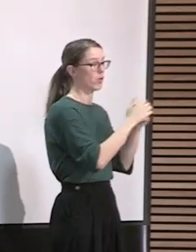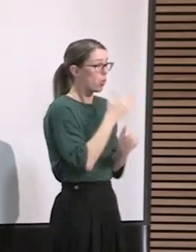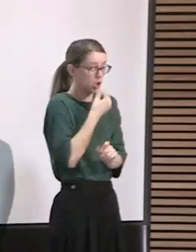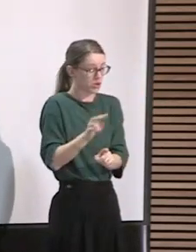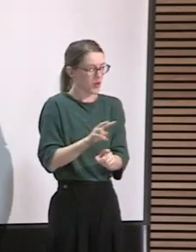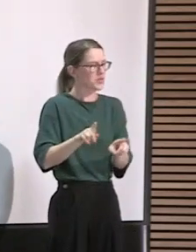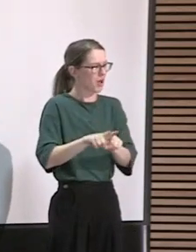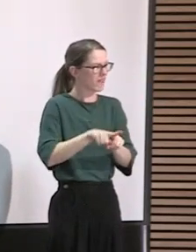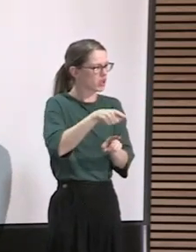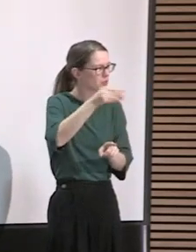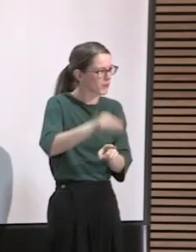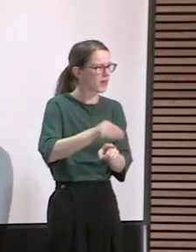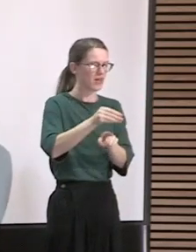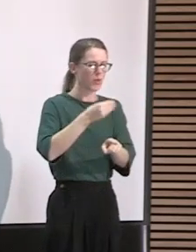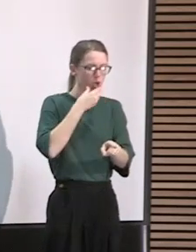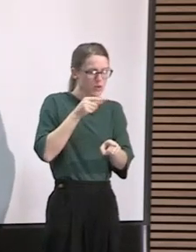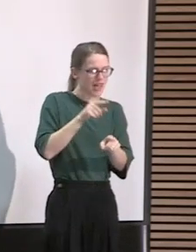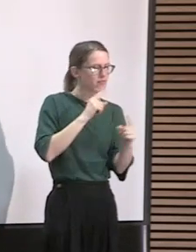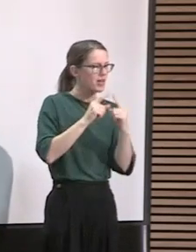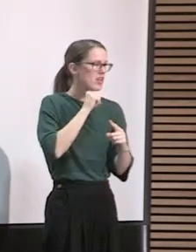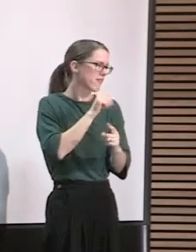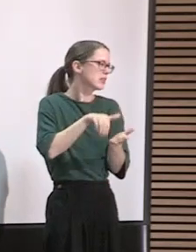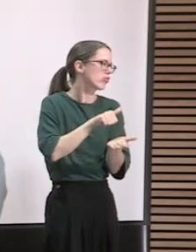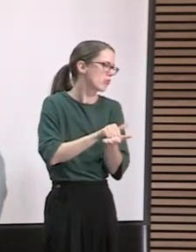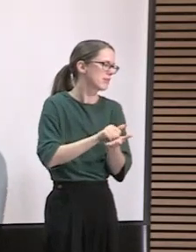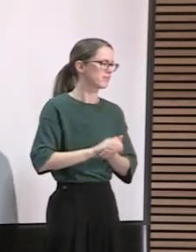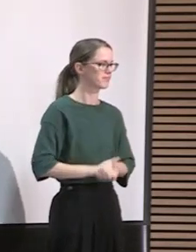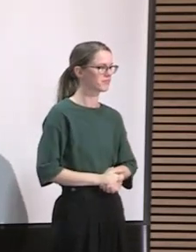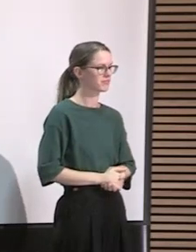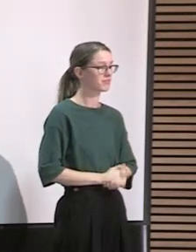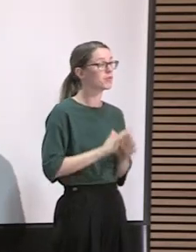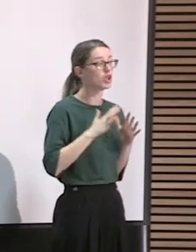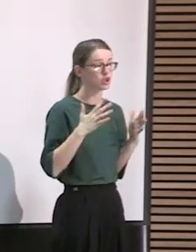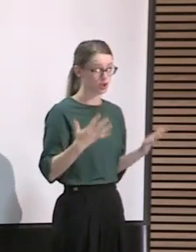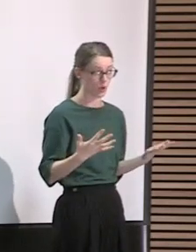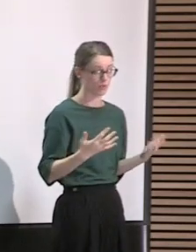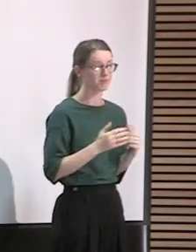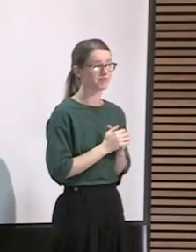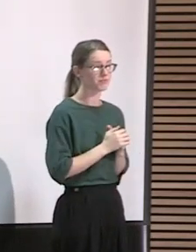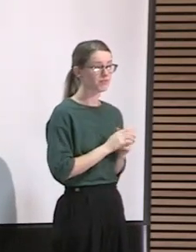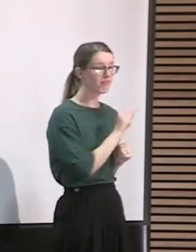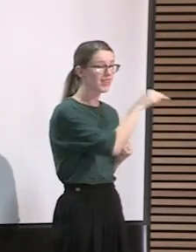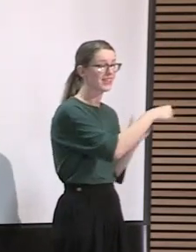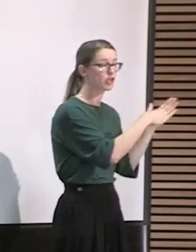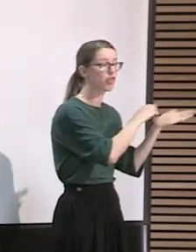contact-tracing details can be more difficult to find. We will still use Hop and Snapper